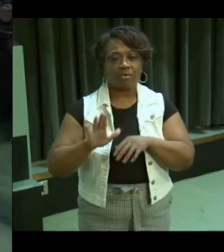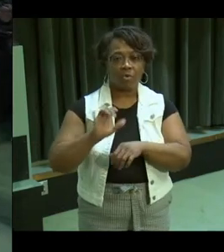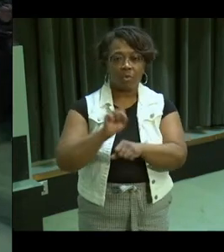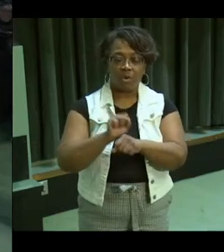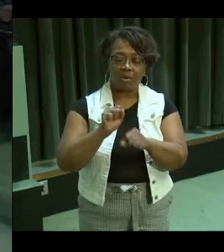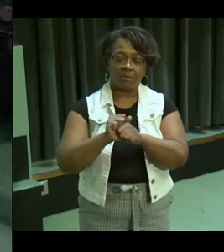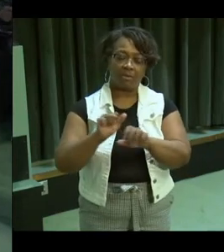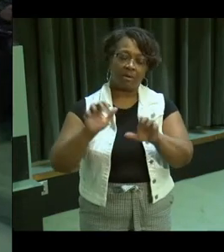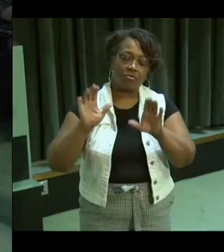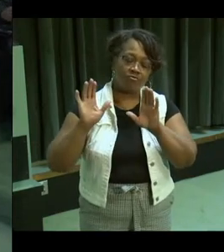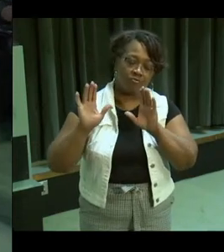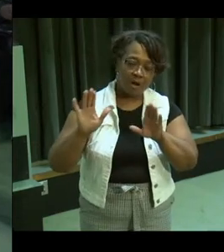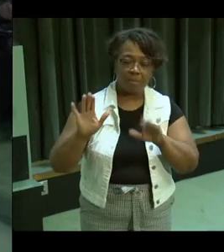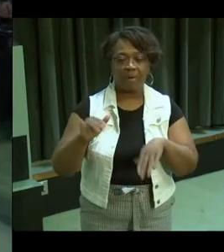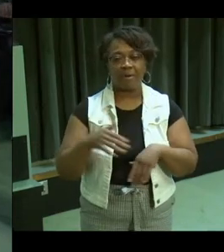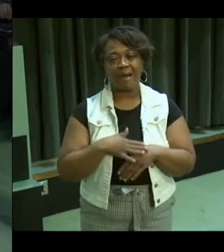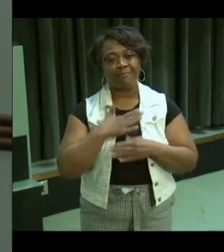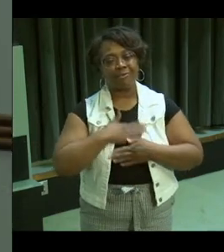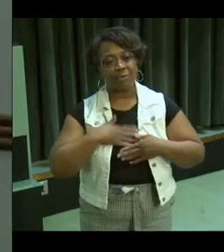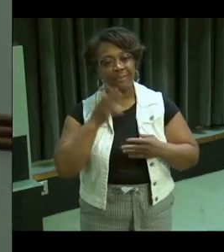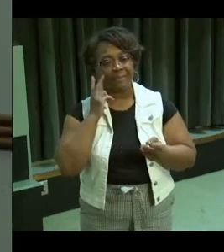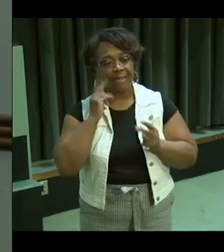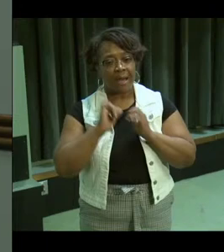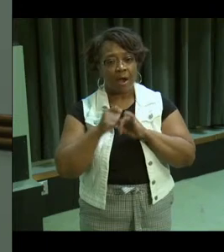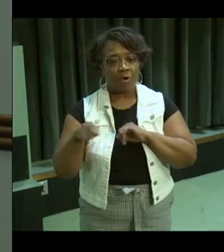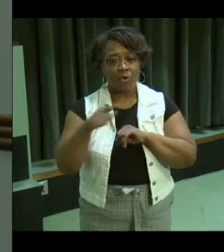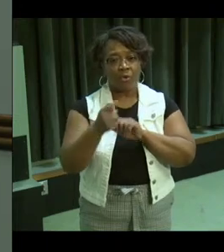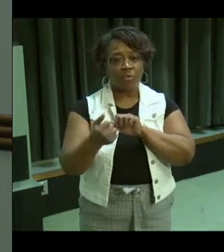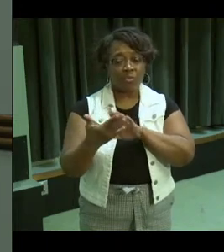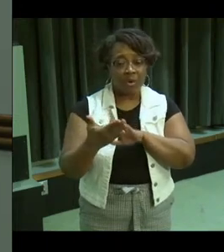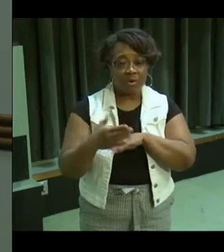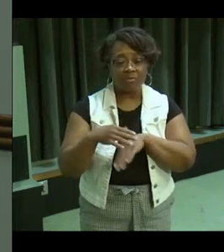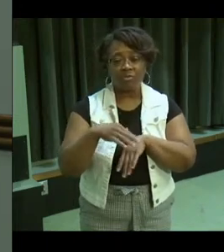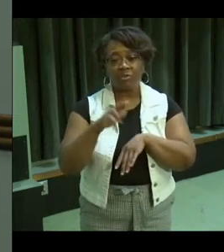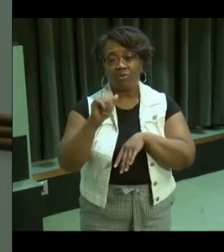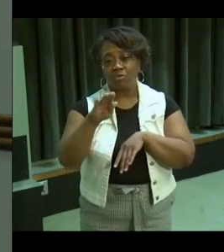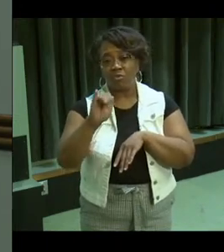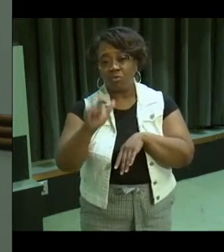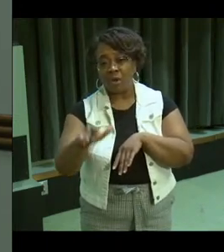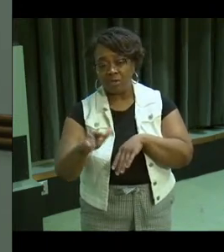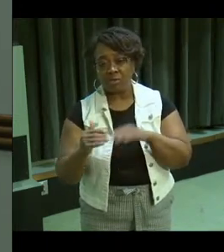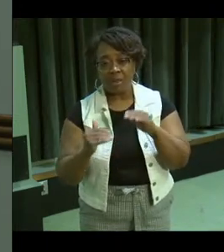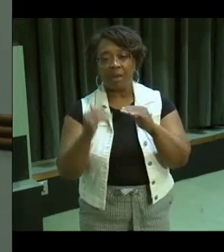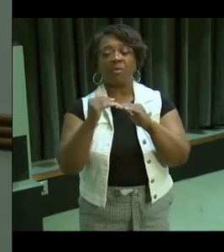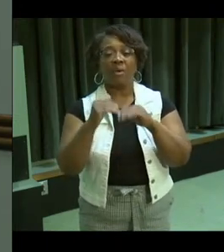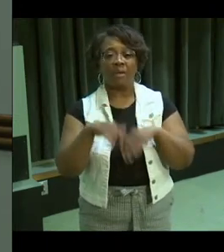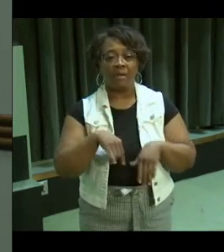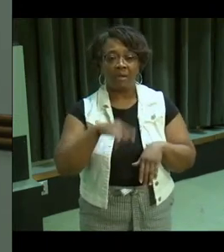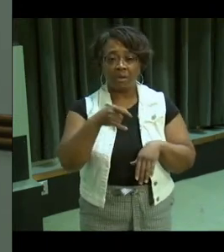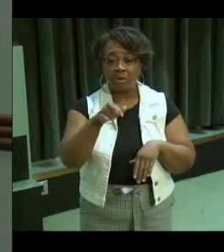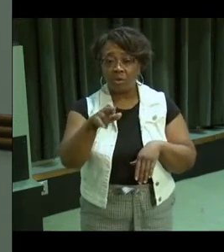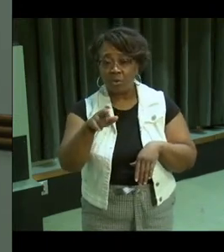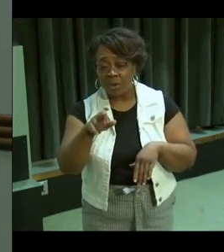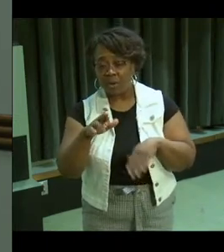work is so incredible. And I love seeing how you guys address